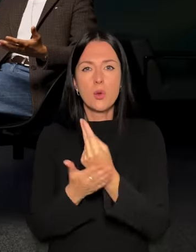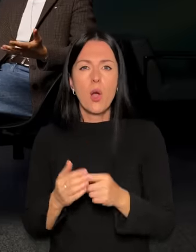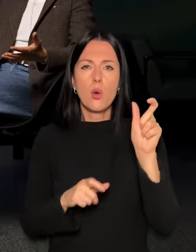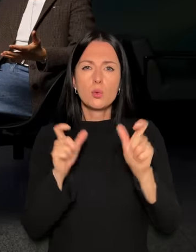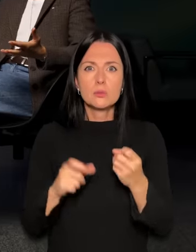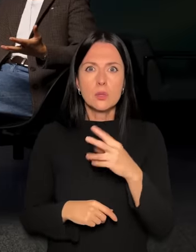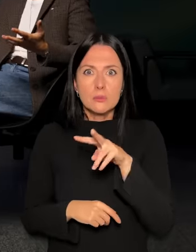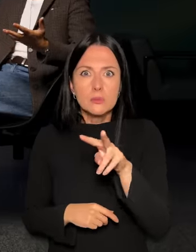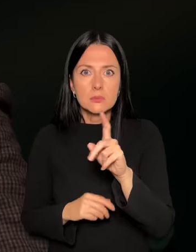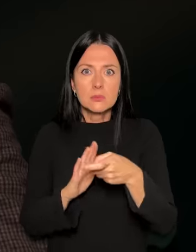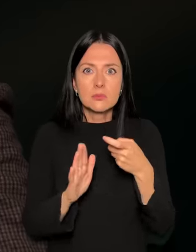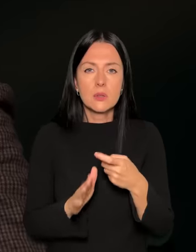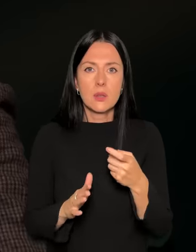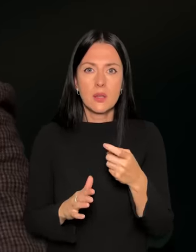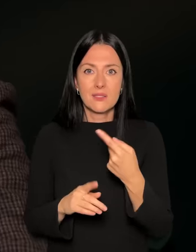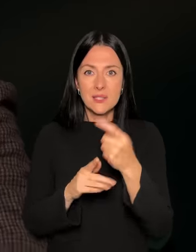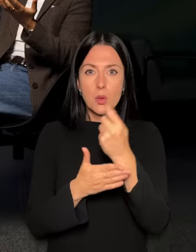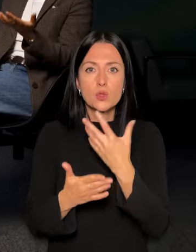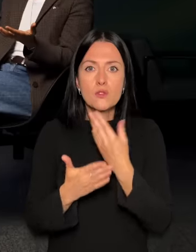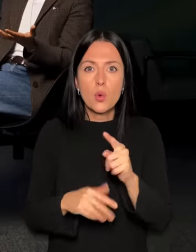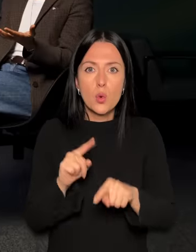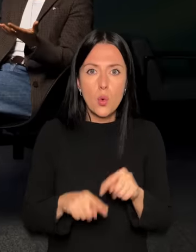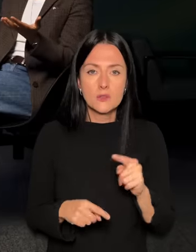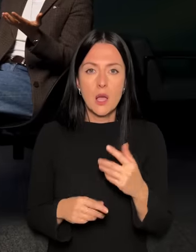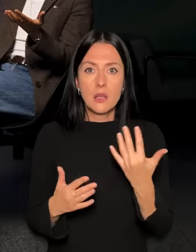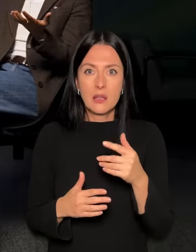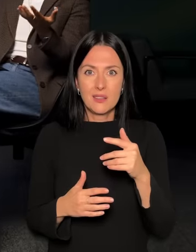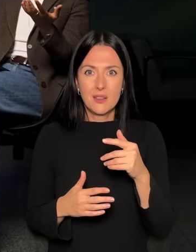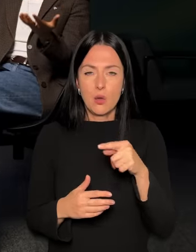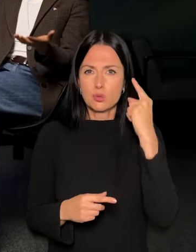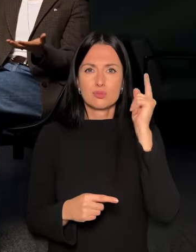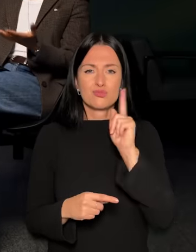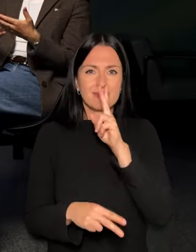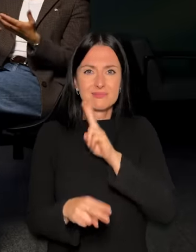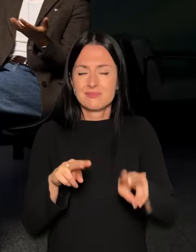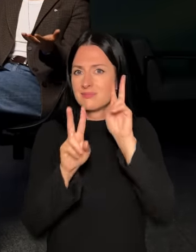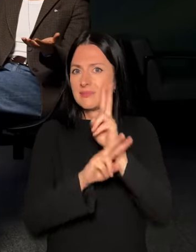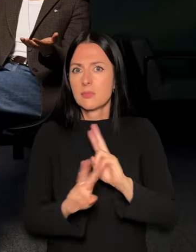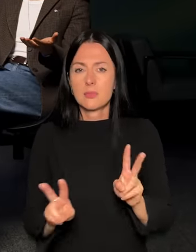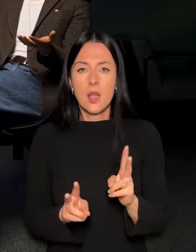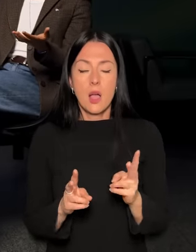Some people recognized their relatives in these drawings whom they considered missing.